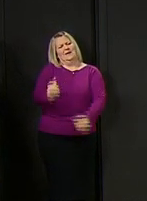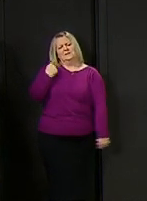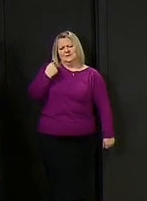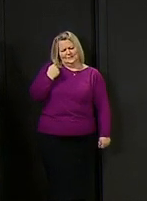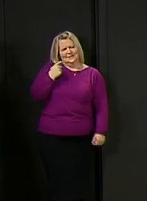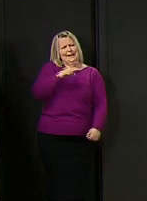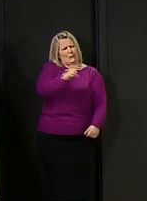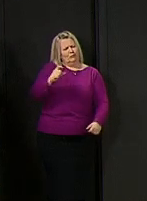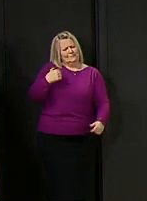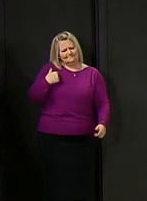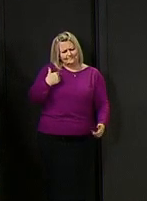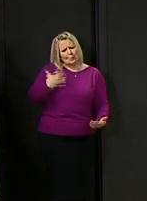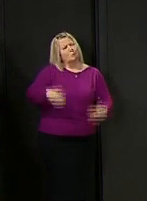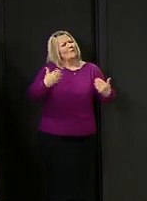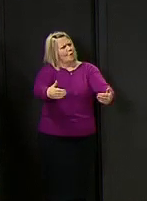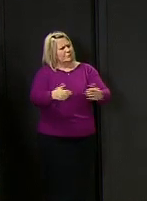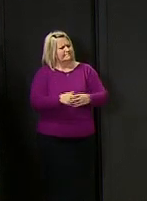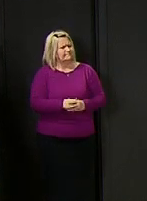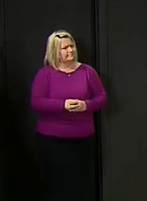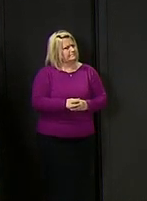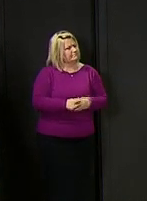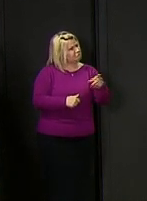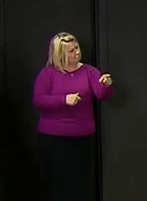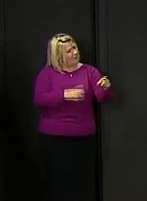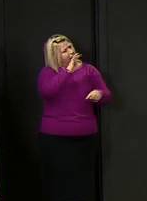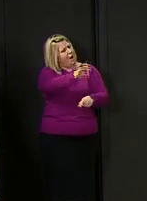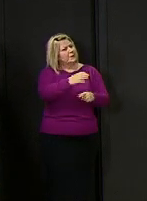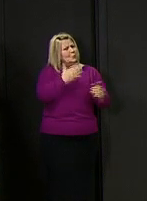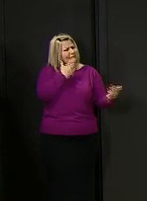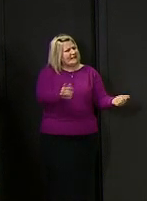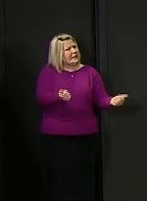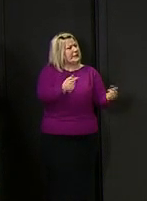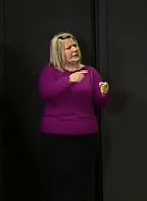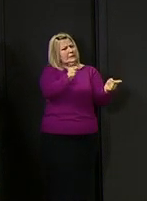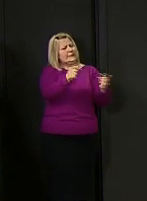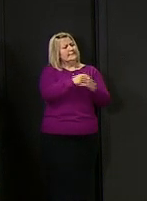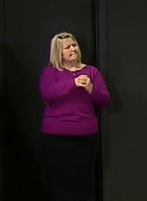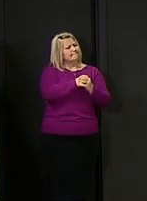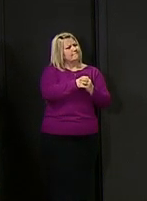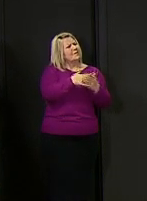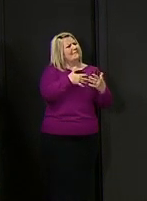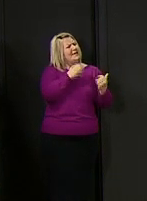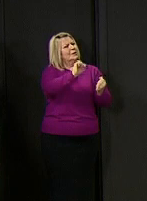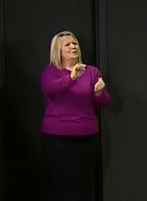want to ask you, how much damage do you think has been done to your public information campaign?